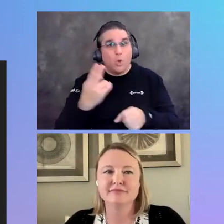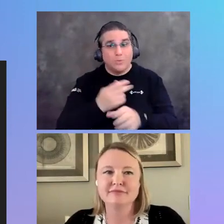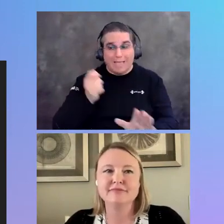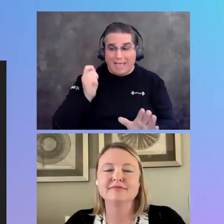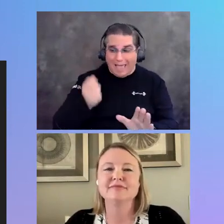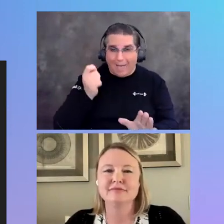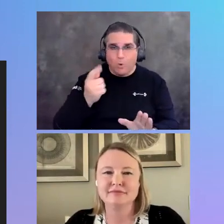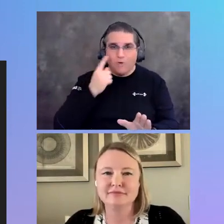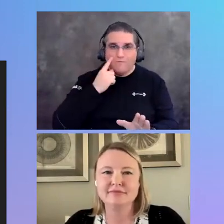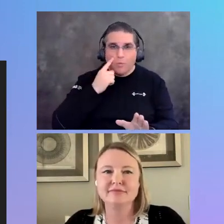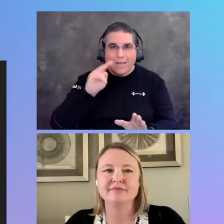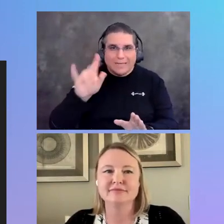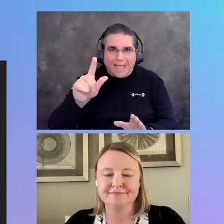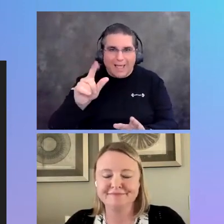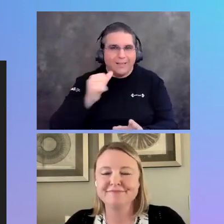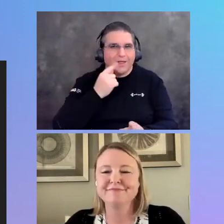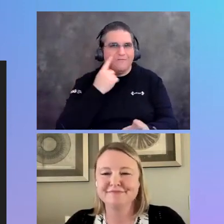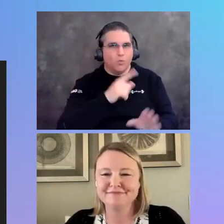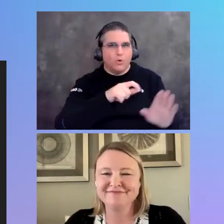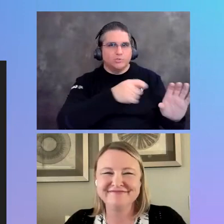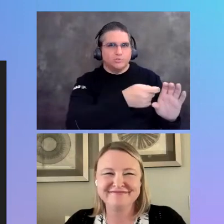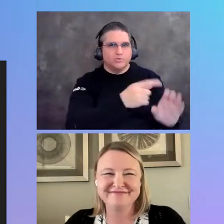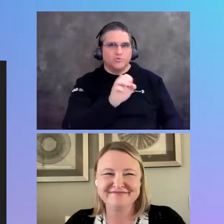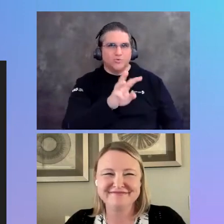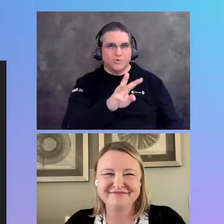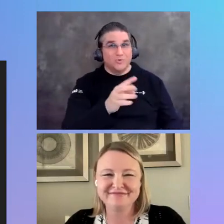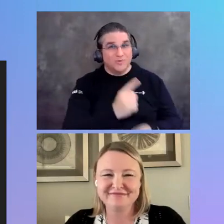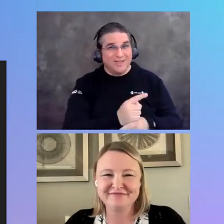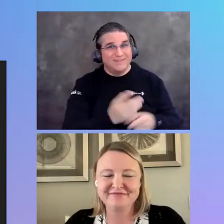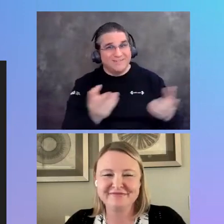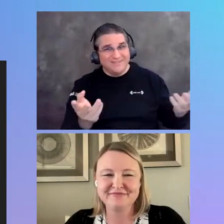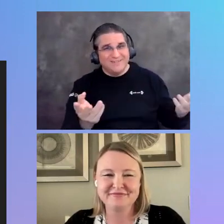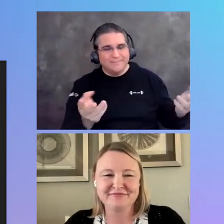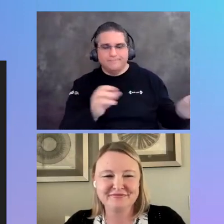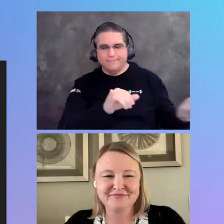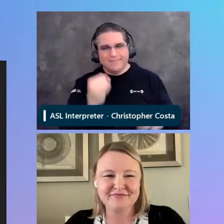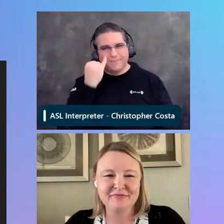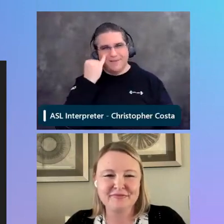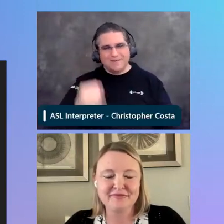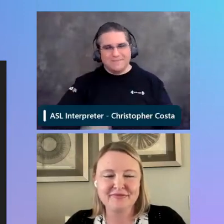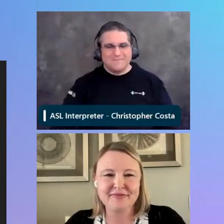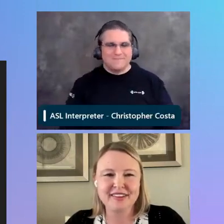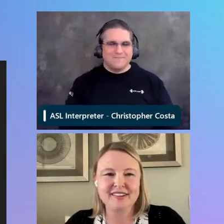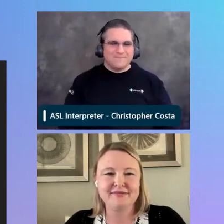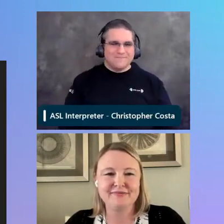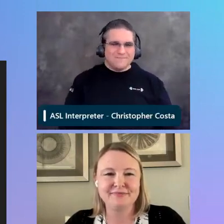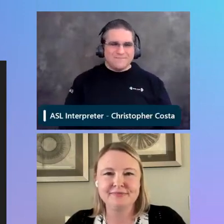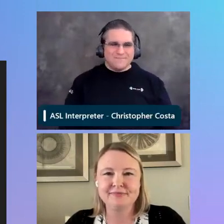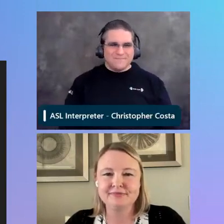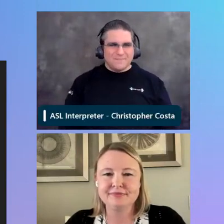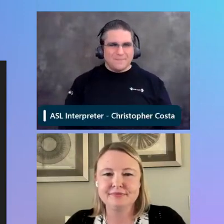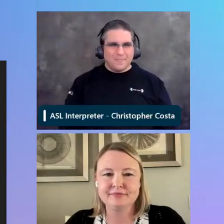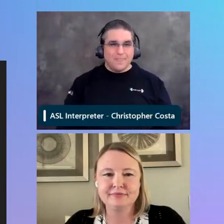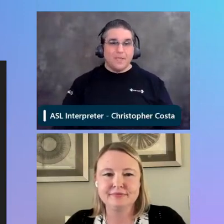nail with a hammer. I love that.